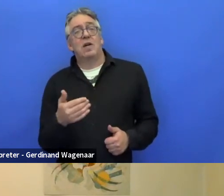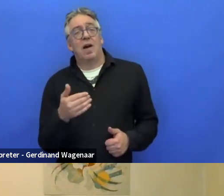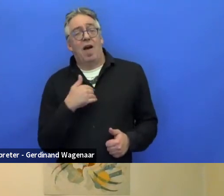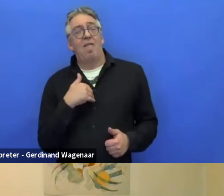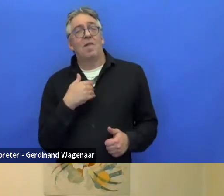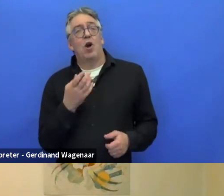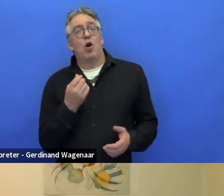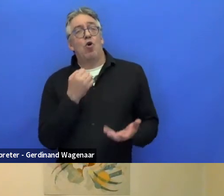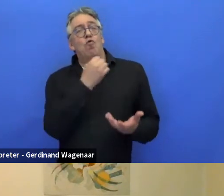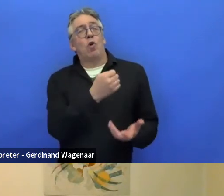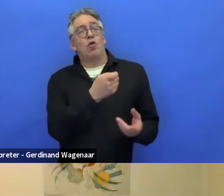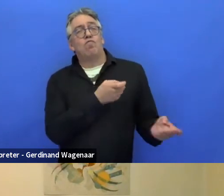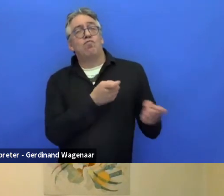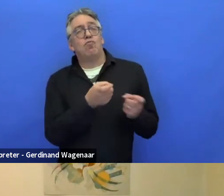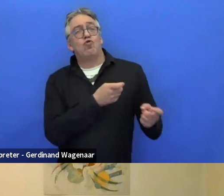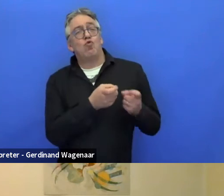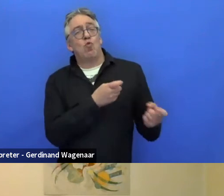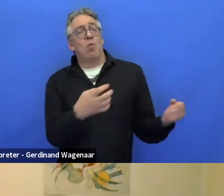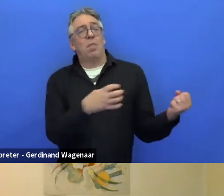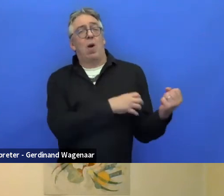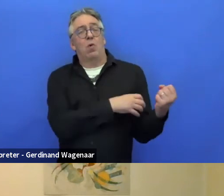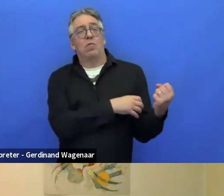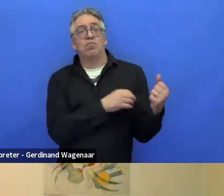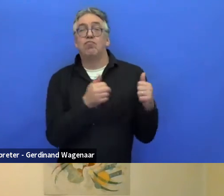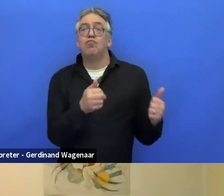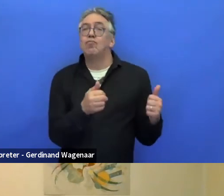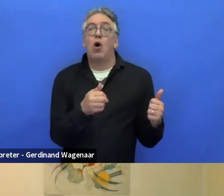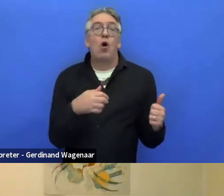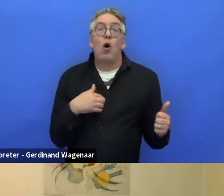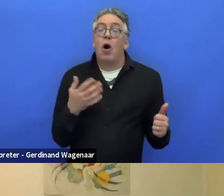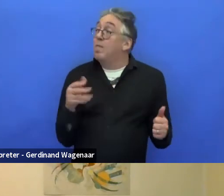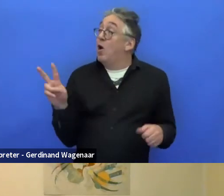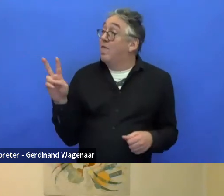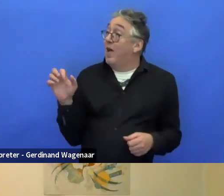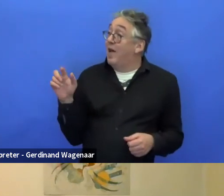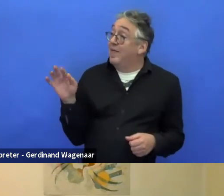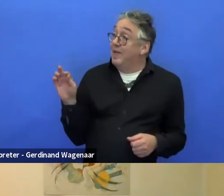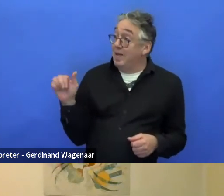But, I'd like if Valentina to come back if there is anything you want to add.